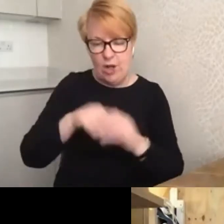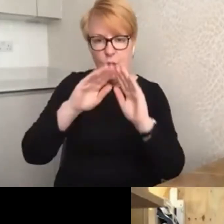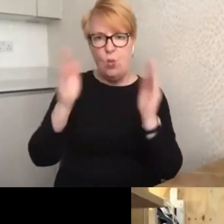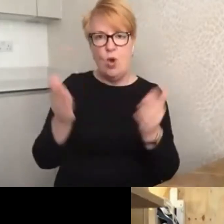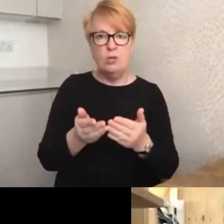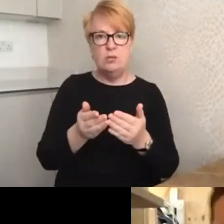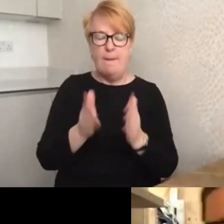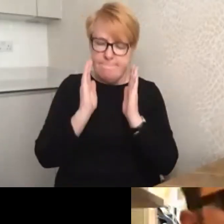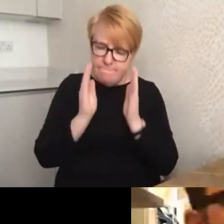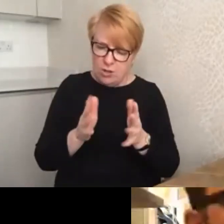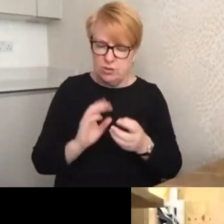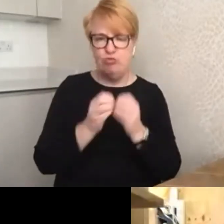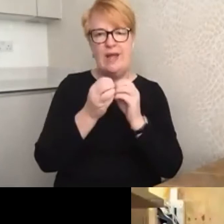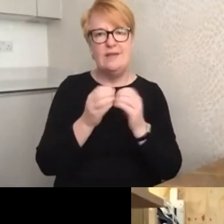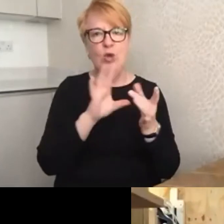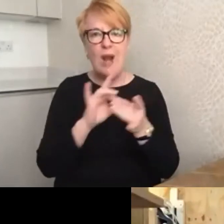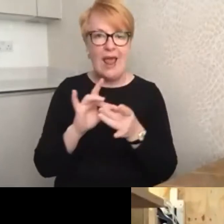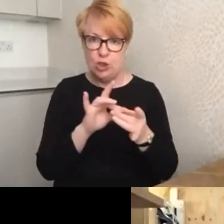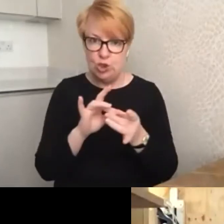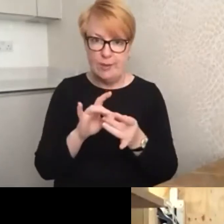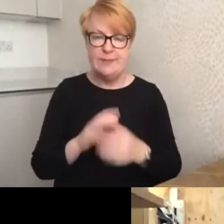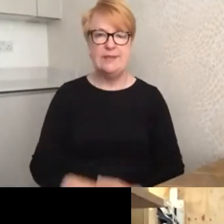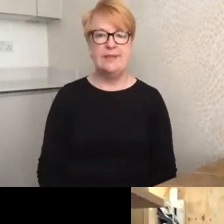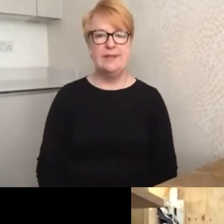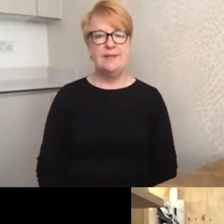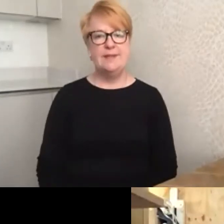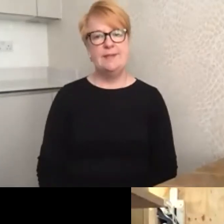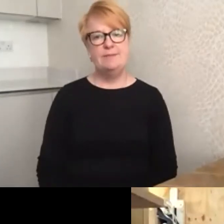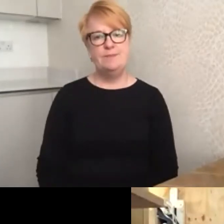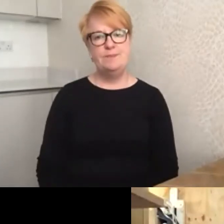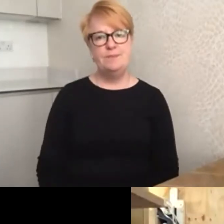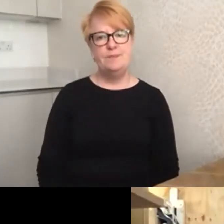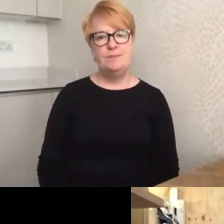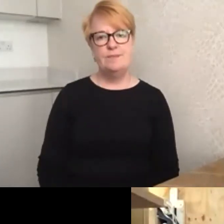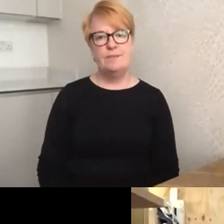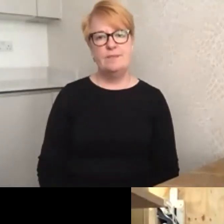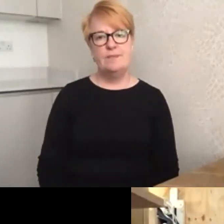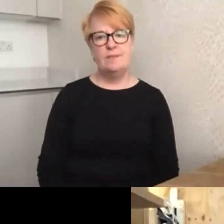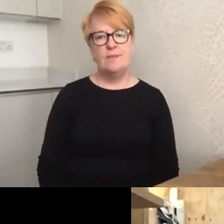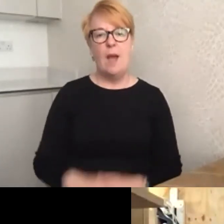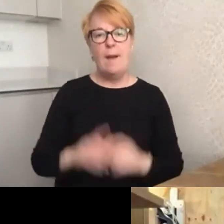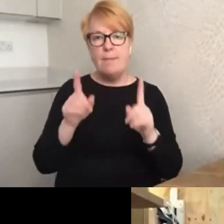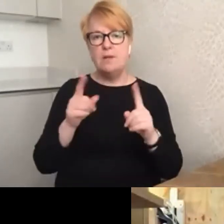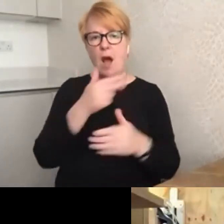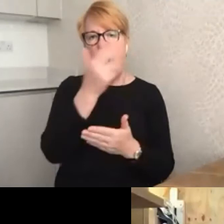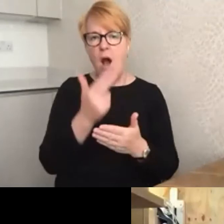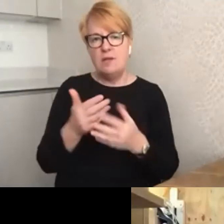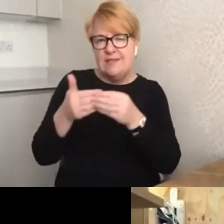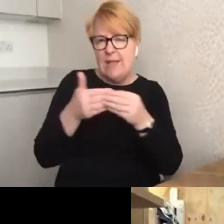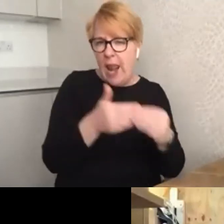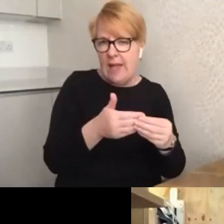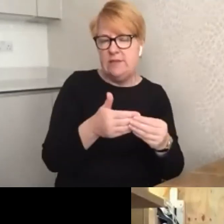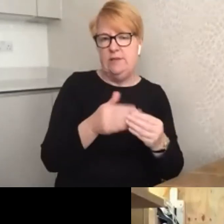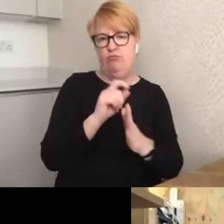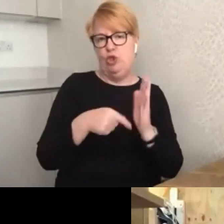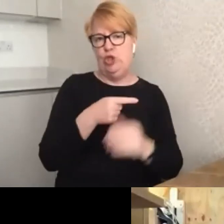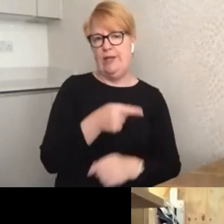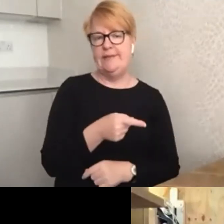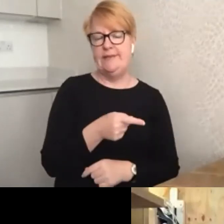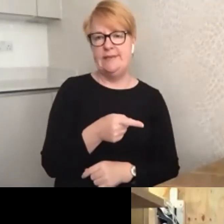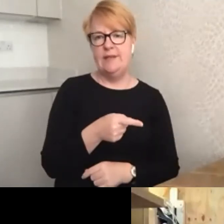and a bit in the instance of like artist-led projects. I think artists are really good at that.